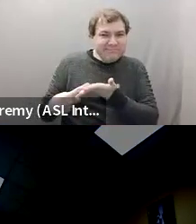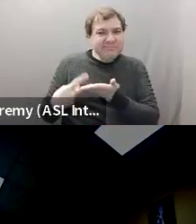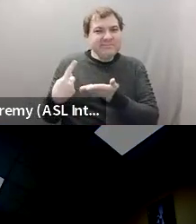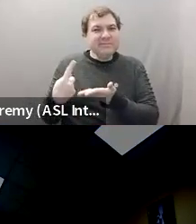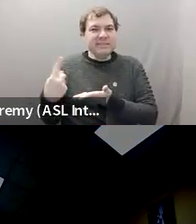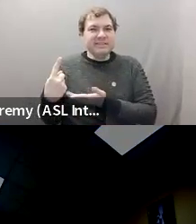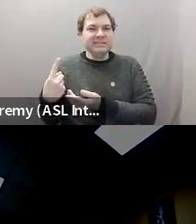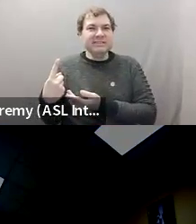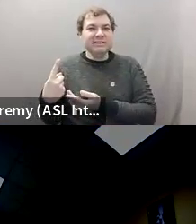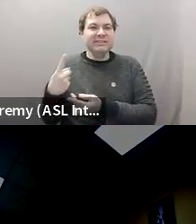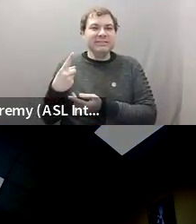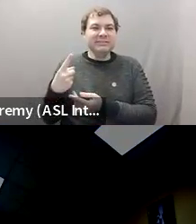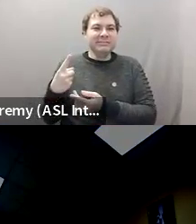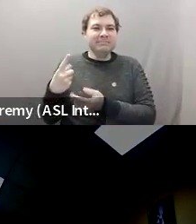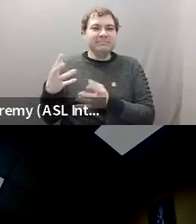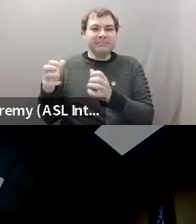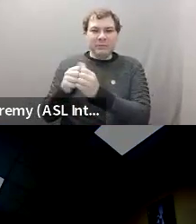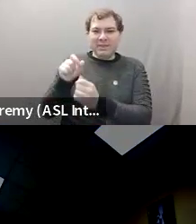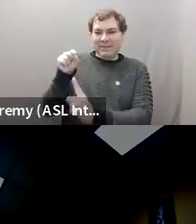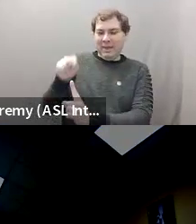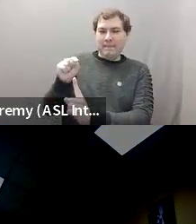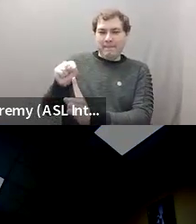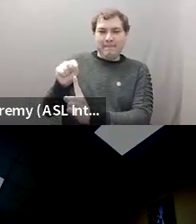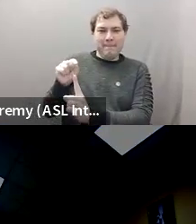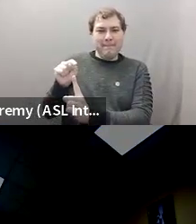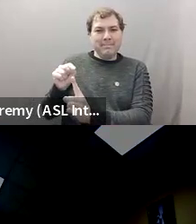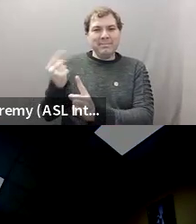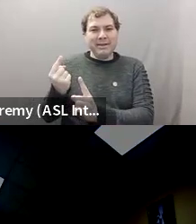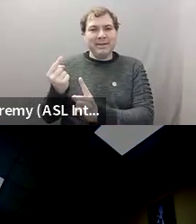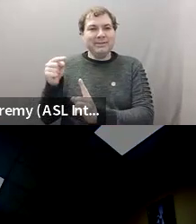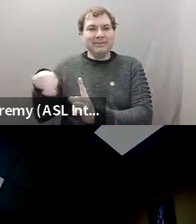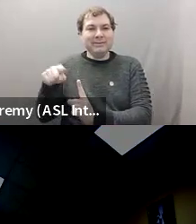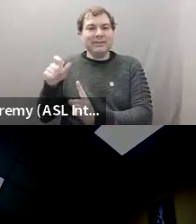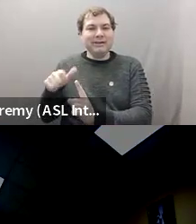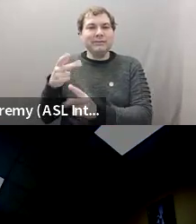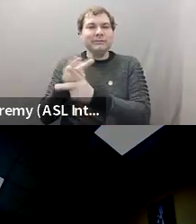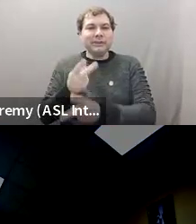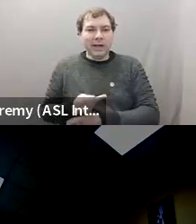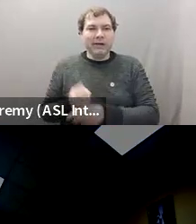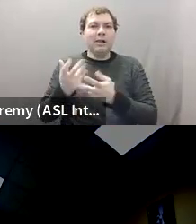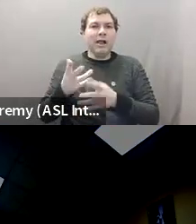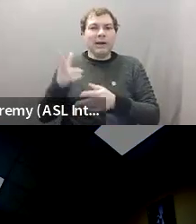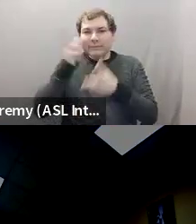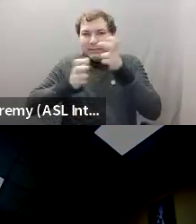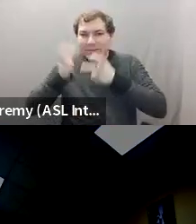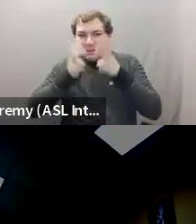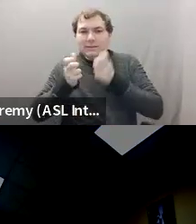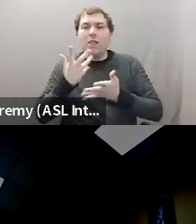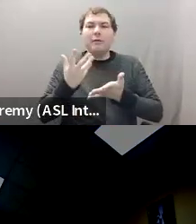Troy Bowser: dealing with them. Troy Bowser: and you know, and some that they they have to try to figure out. A lot of listening. Lot of talking comes with that. But